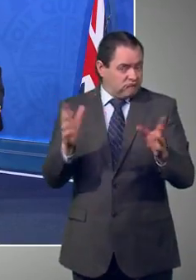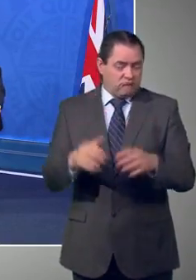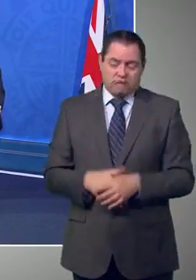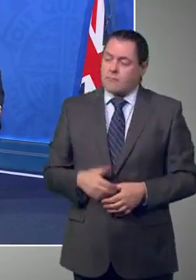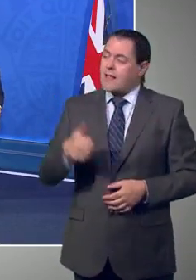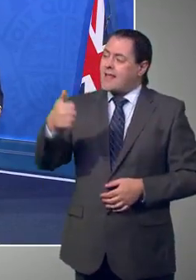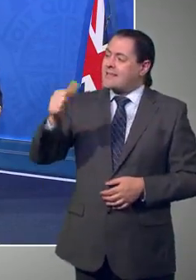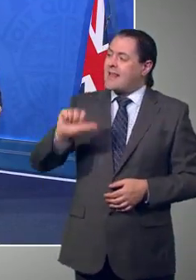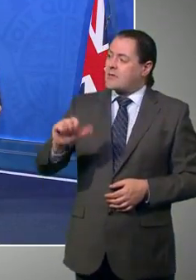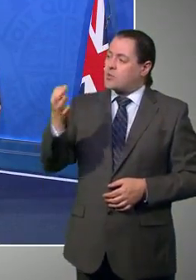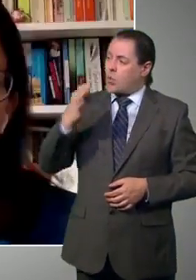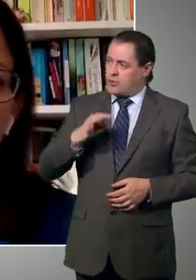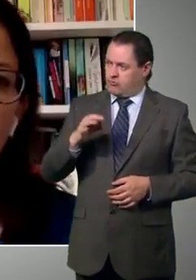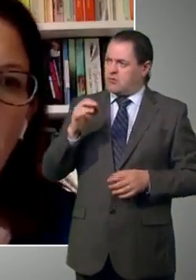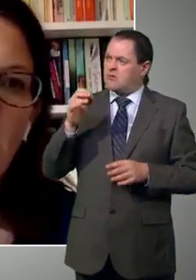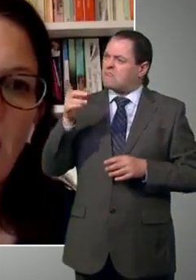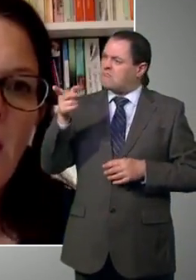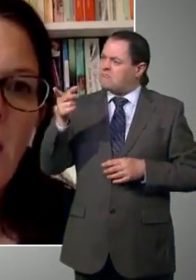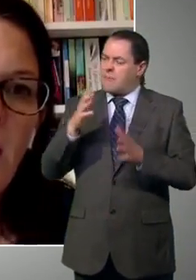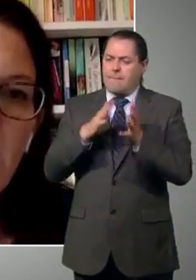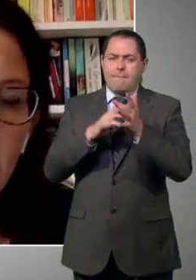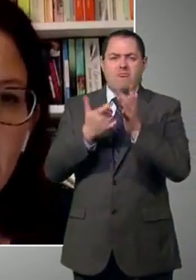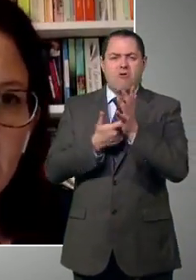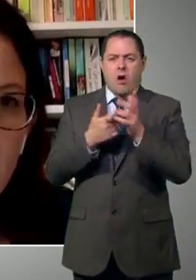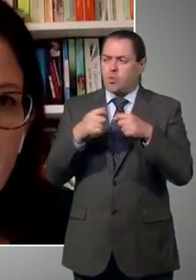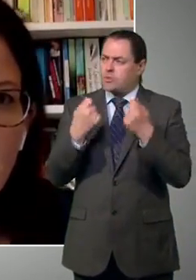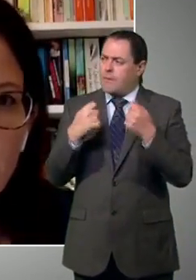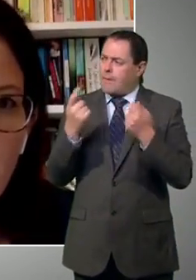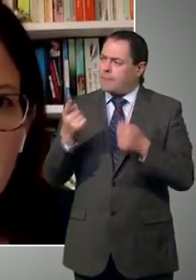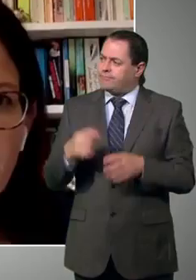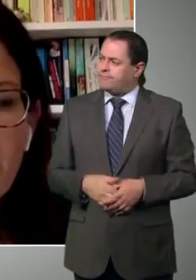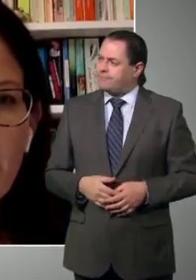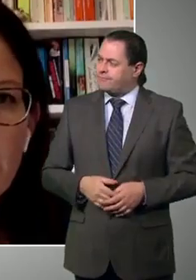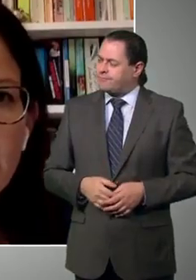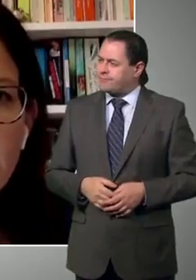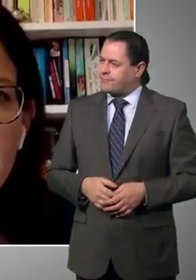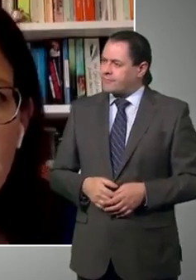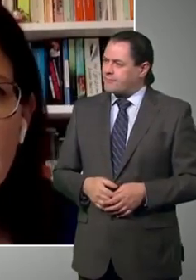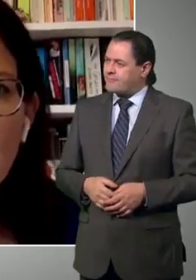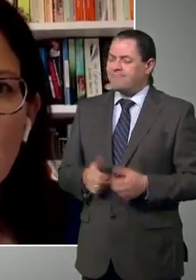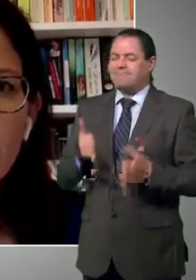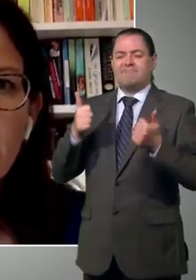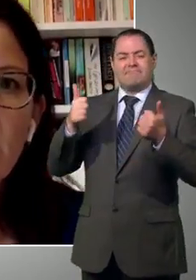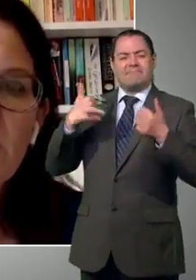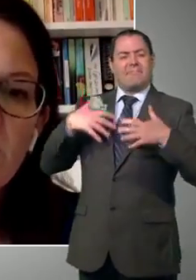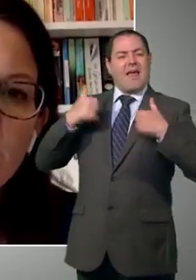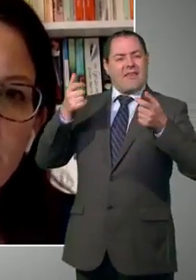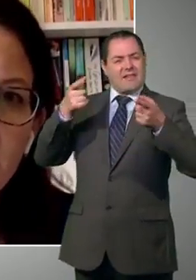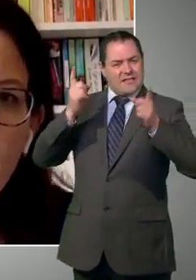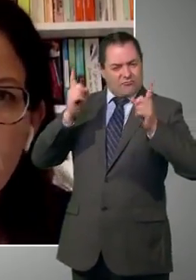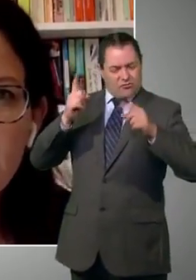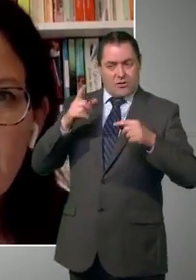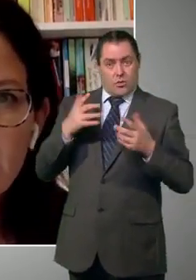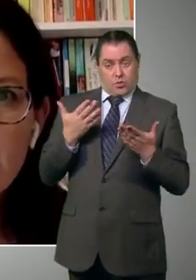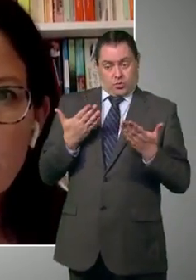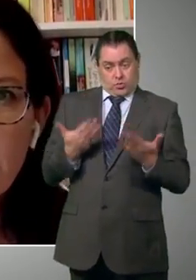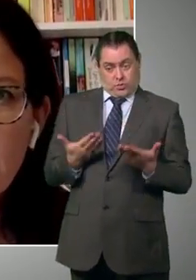question Peppa Peppa How sick we've spoken to families today